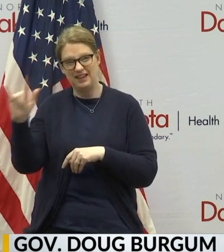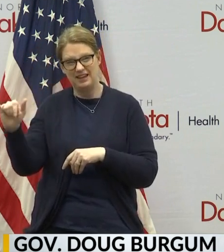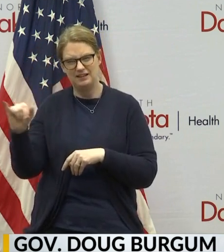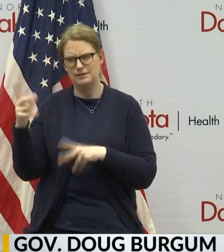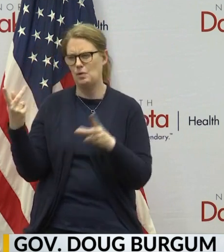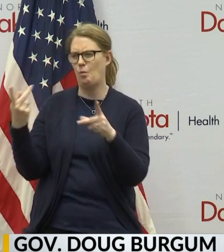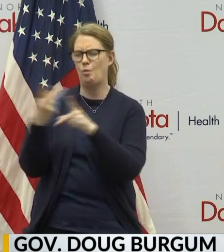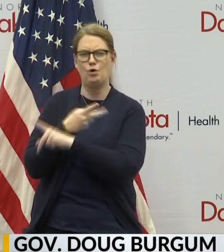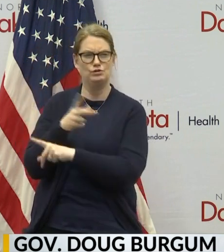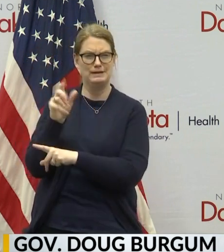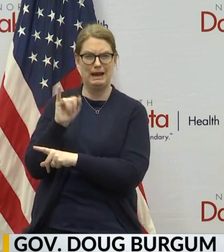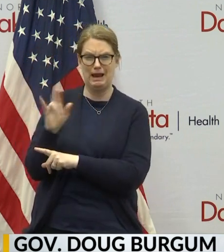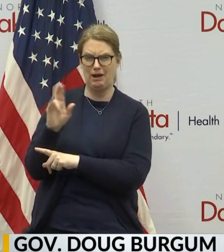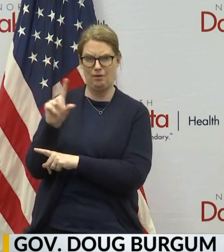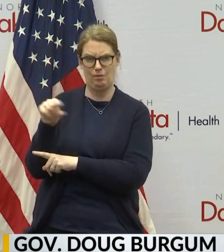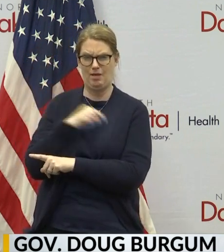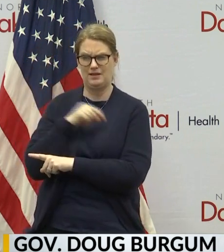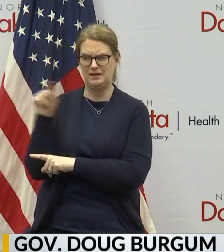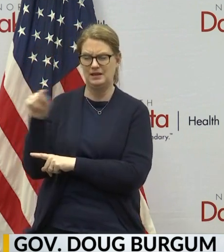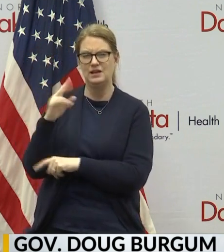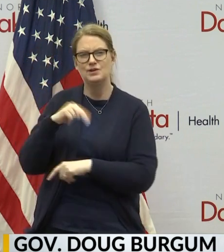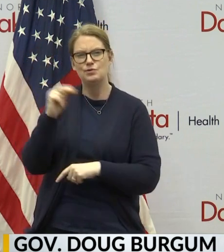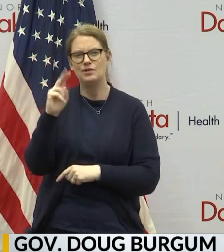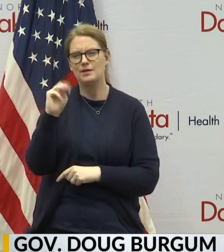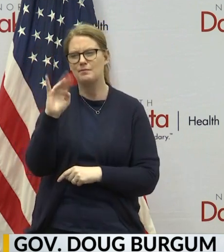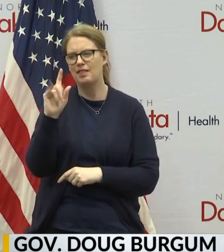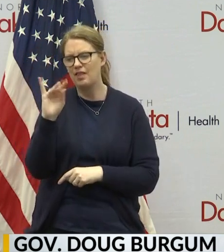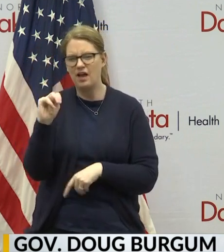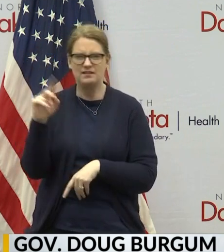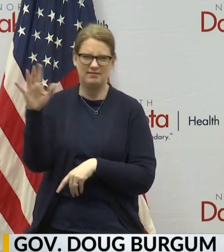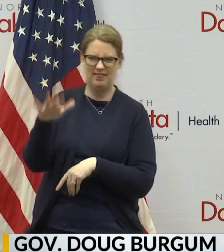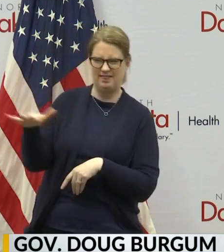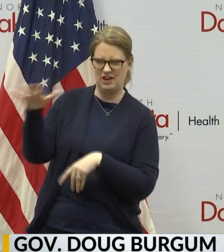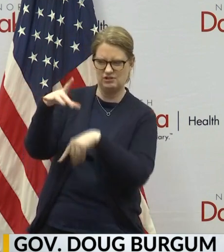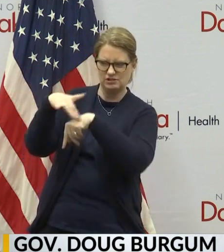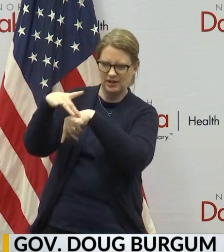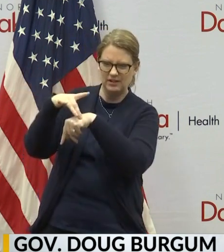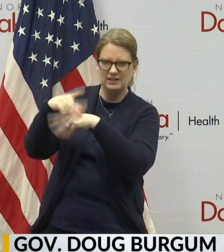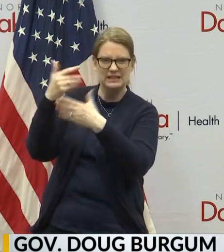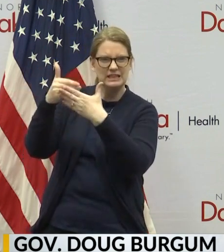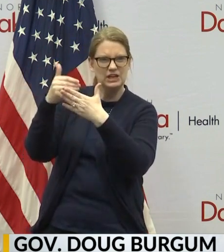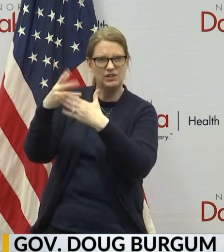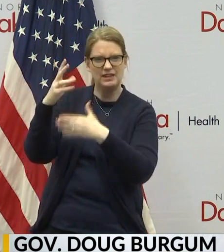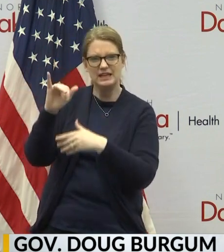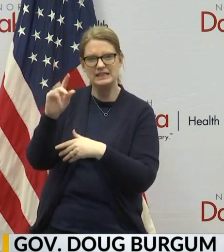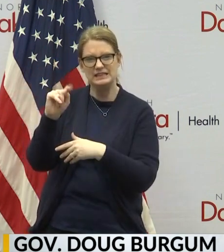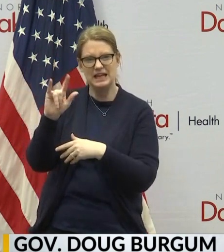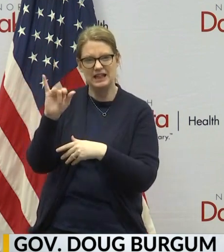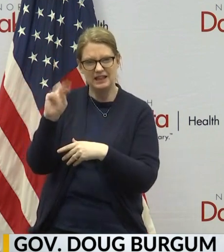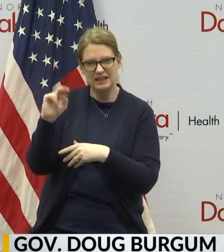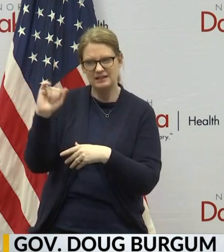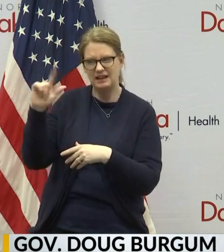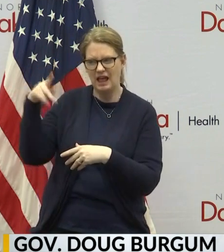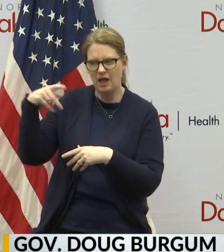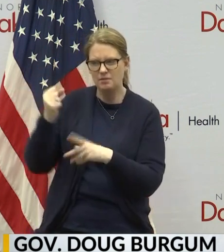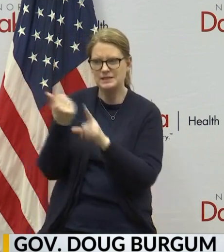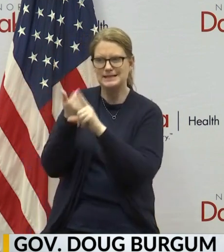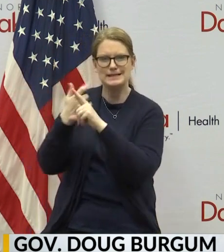AREAS WHERE THE DEATH TOLL HAS BEEN HIGHER LIKE NORTHERN ITALY, THIS IS ONE OF THE WORST AIR